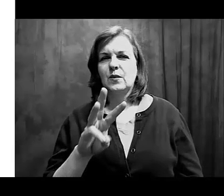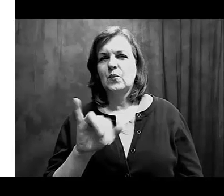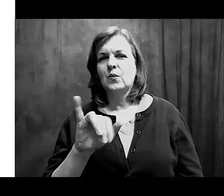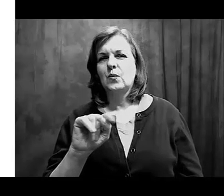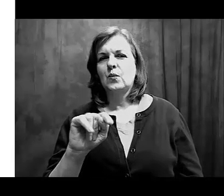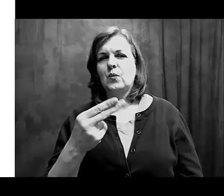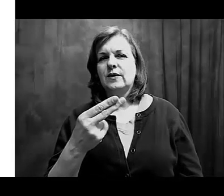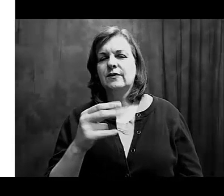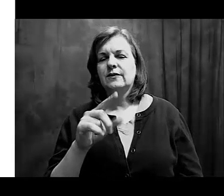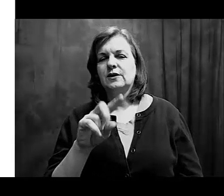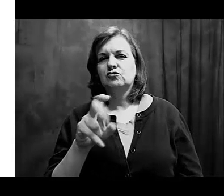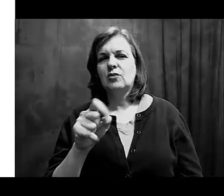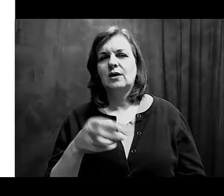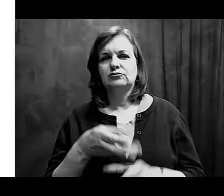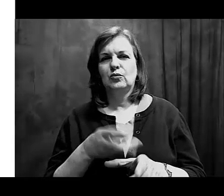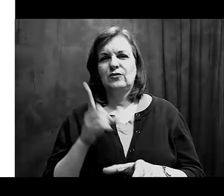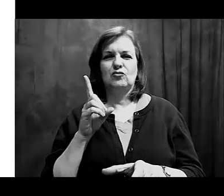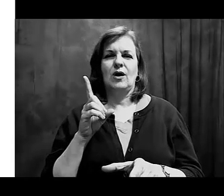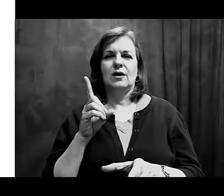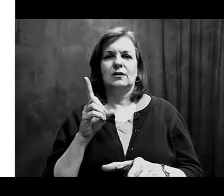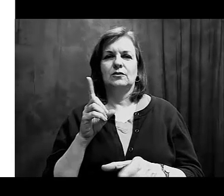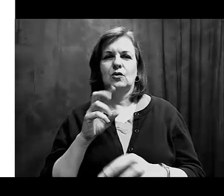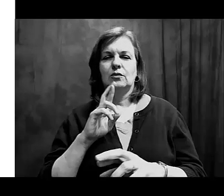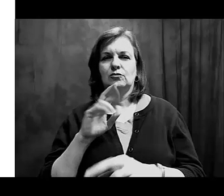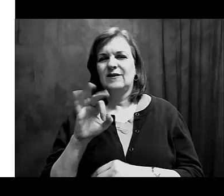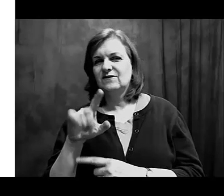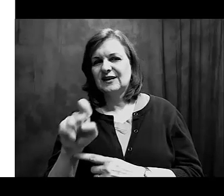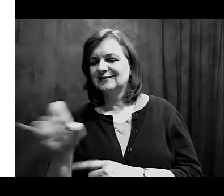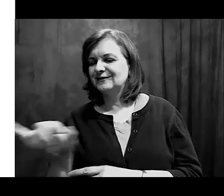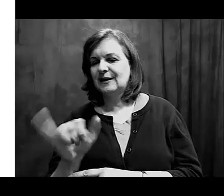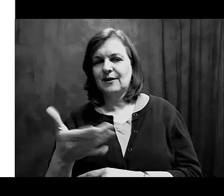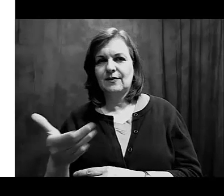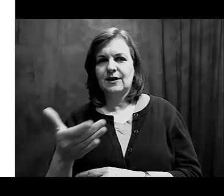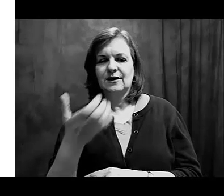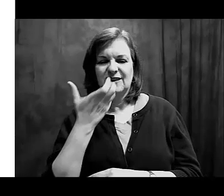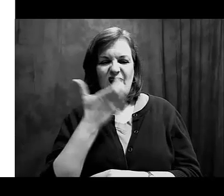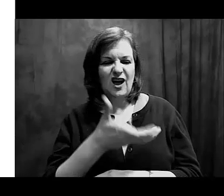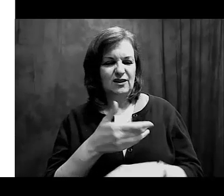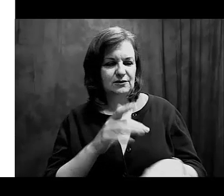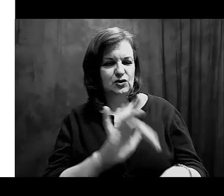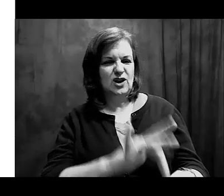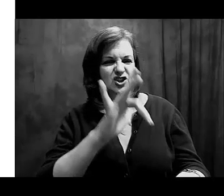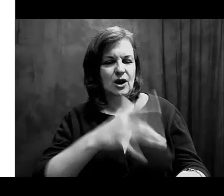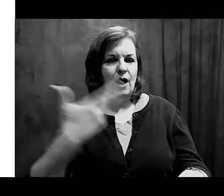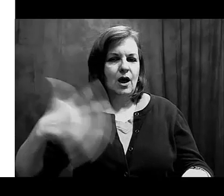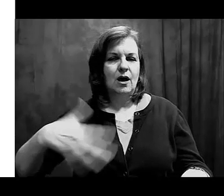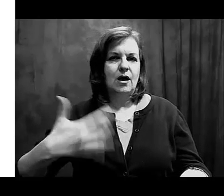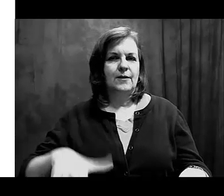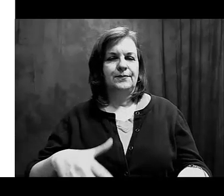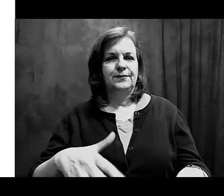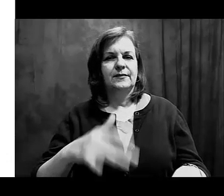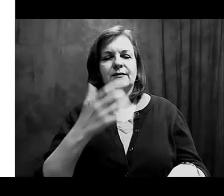withdrawal reflex is the same thing it's just another name for it - you touched something hot -- the signal comes in